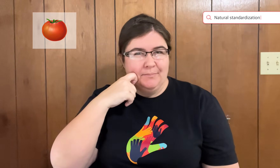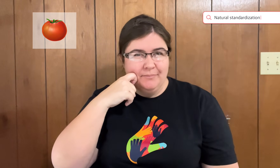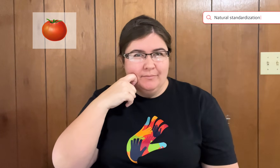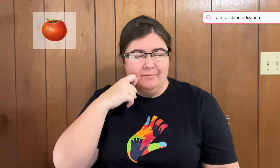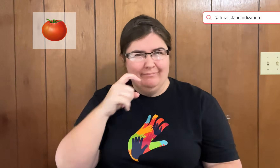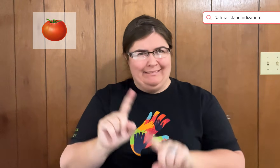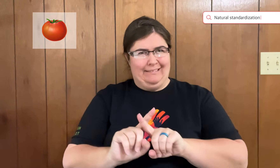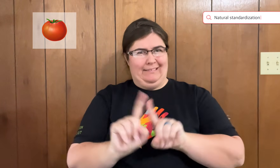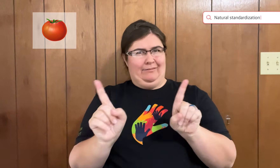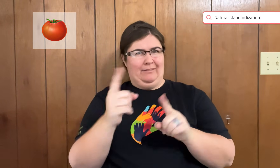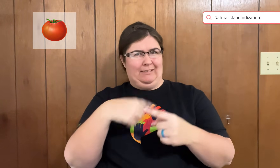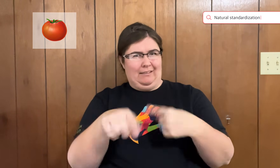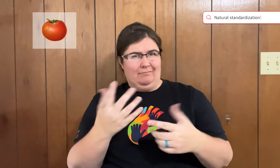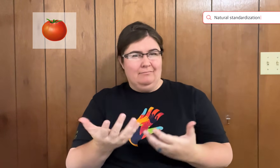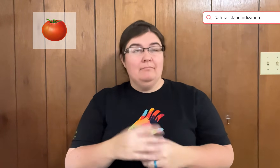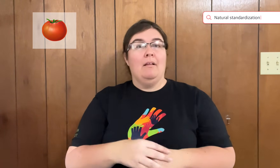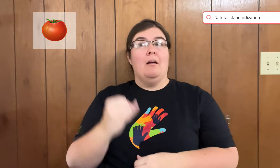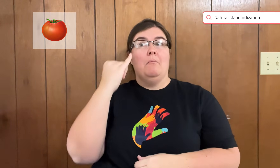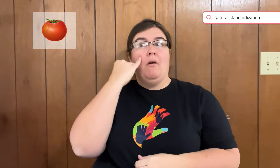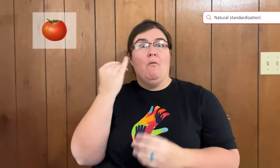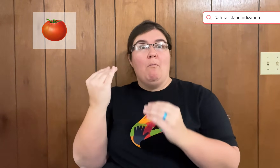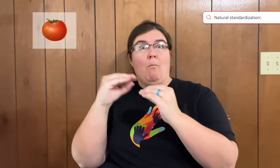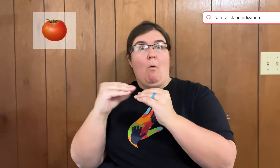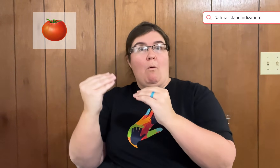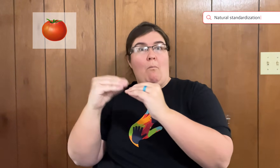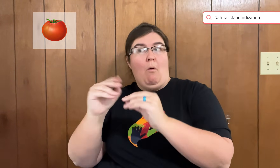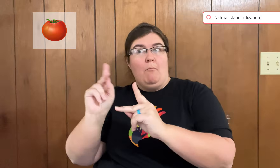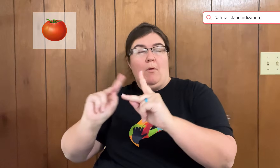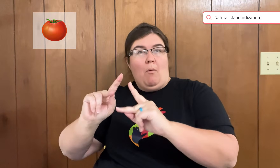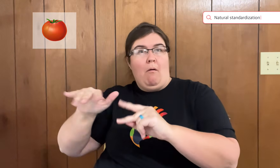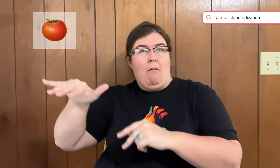apple") We have different signs for this concept. But if more and more